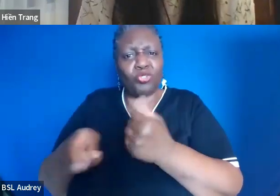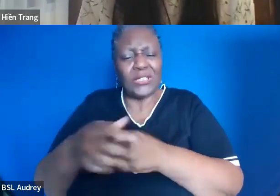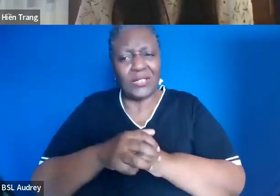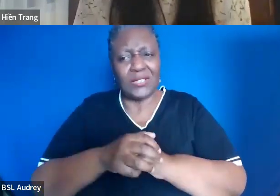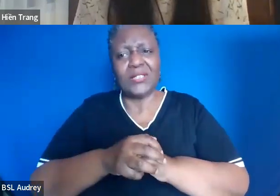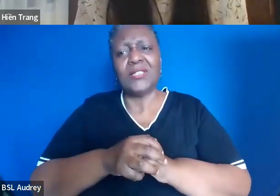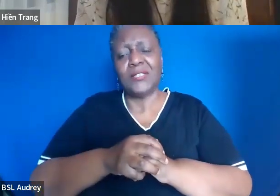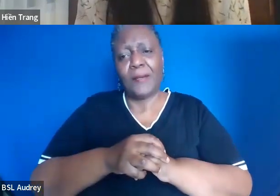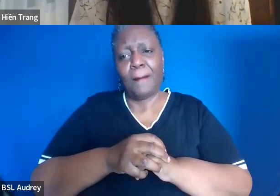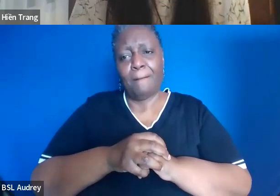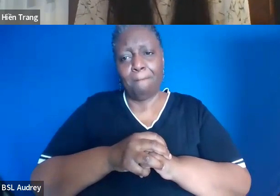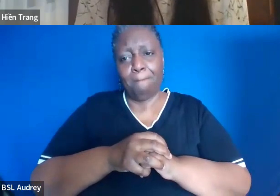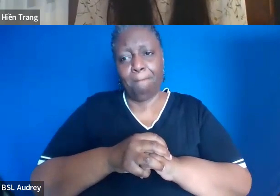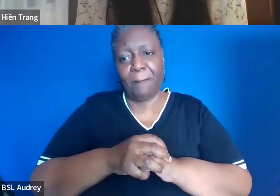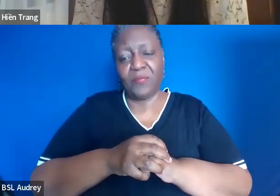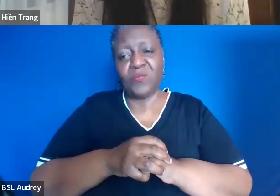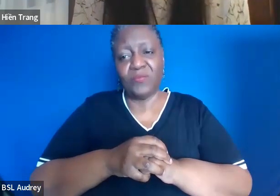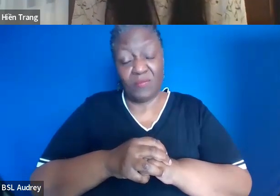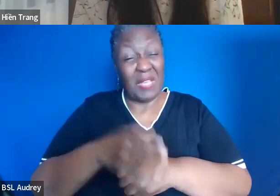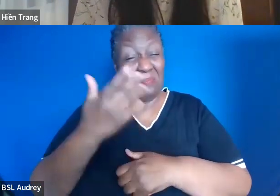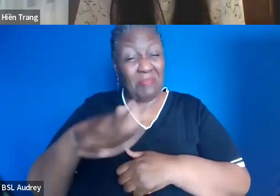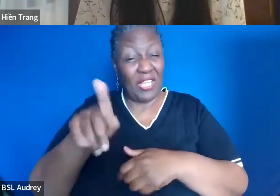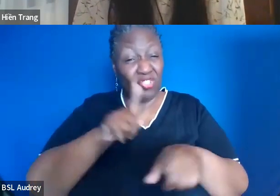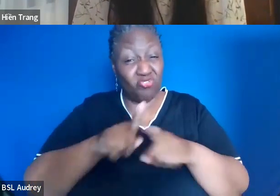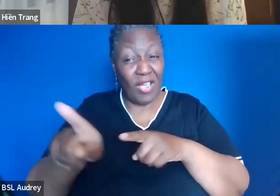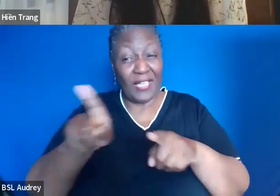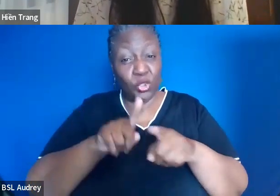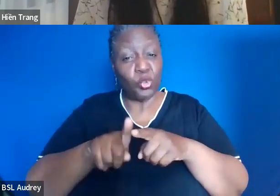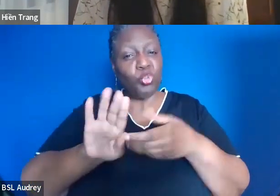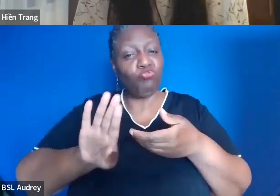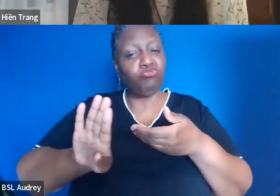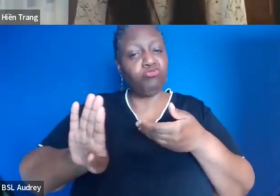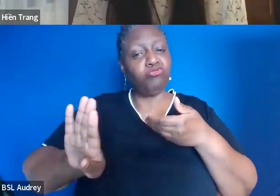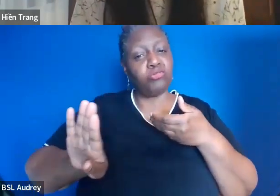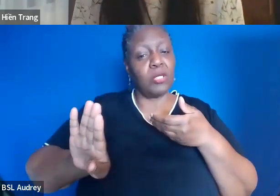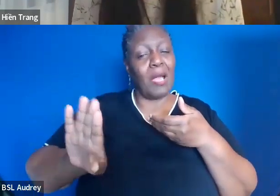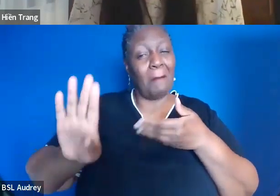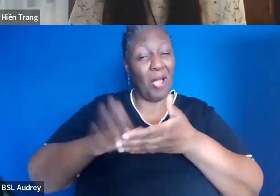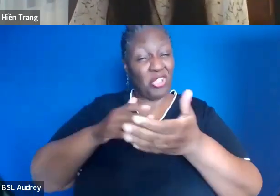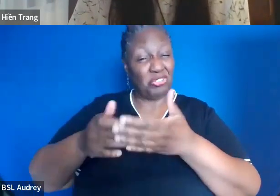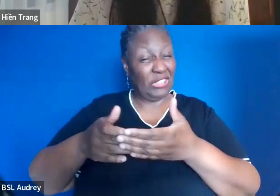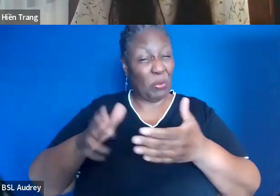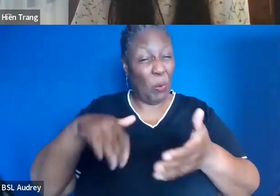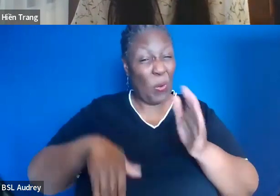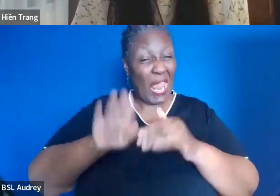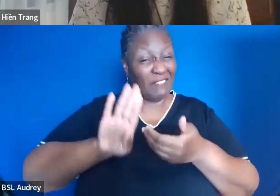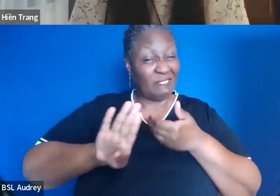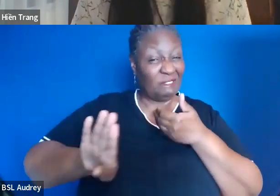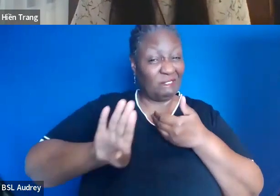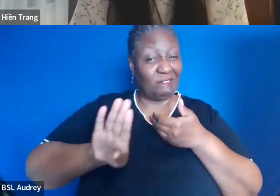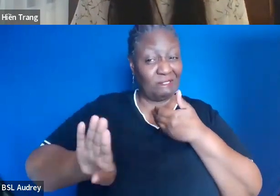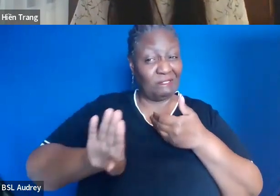uh so I have been trying to keep my distance from poetry all of my life uh I fear that